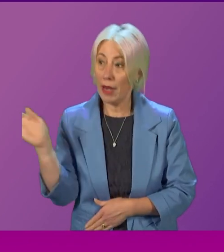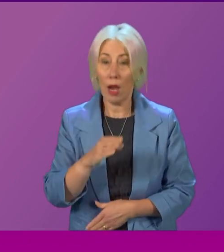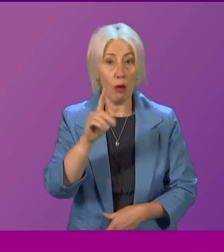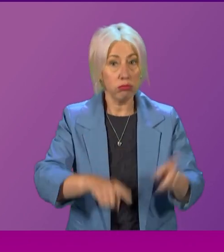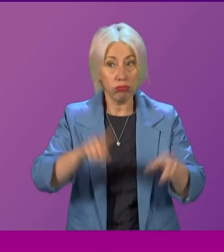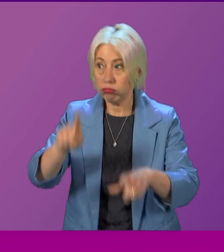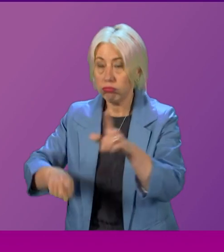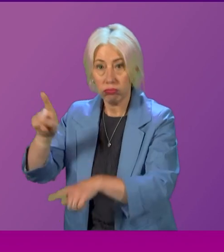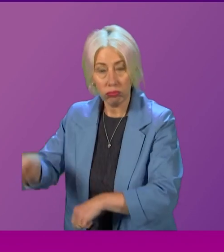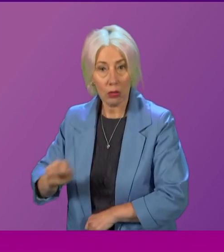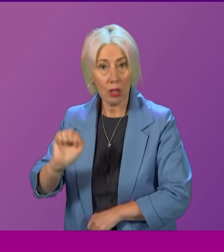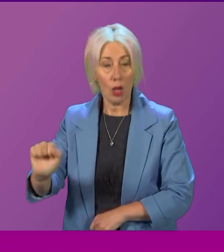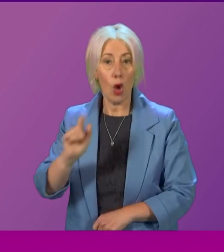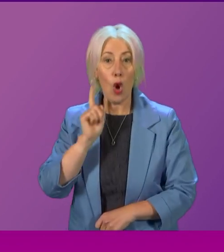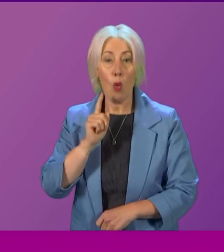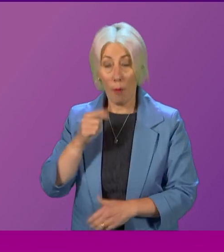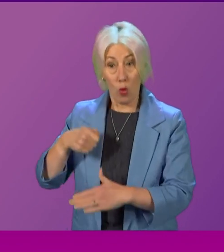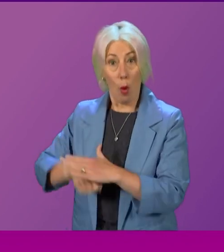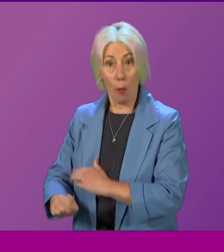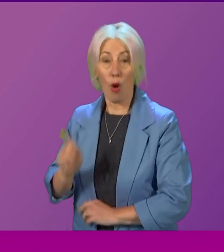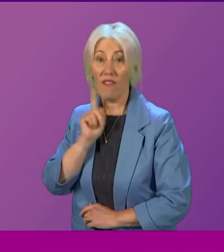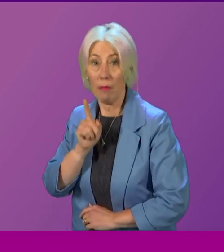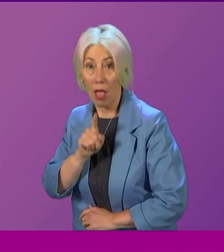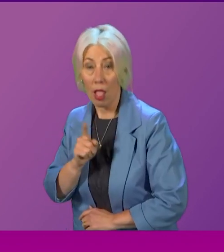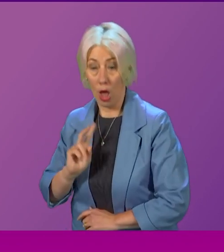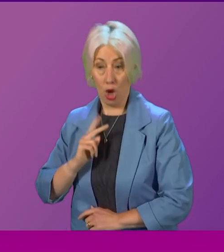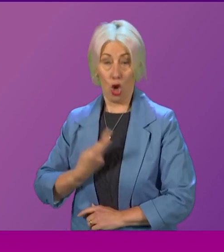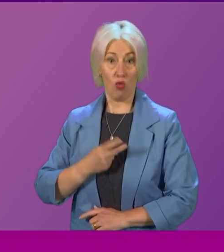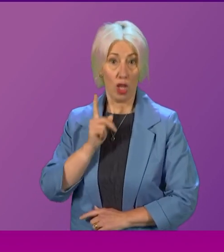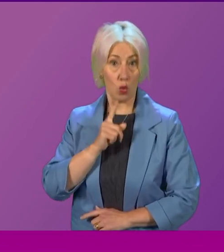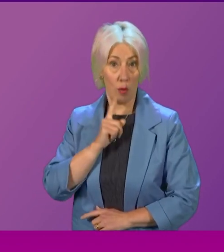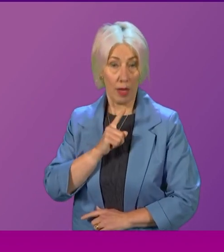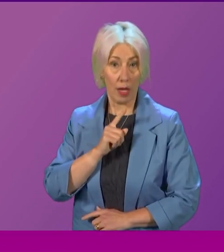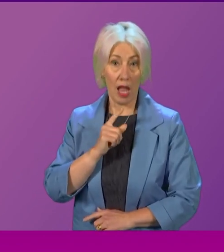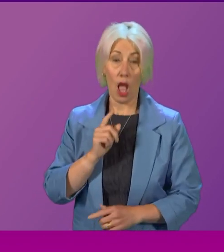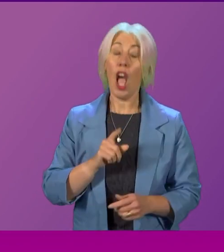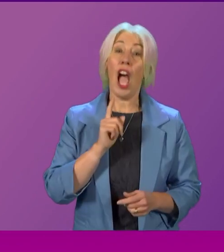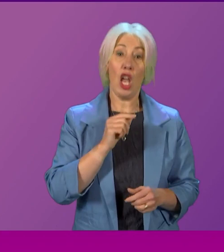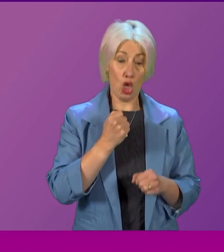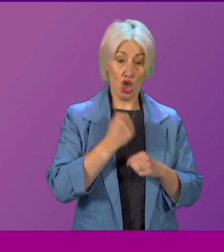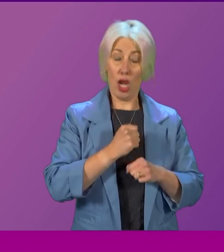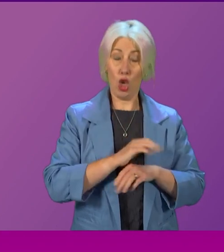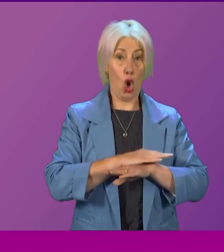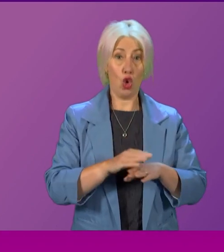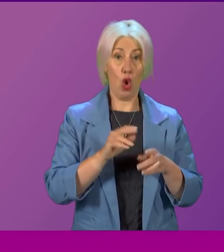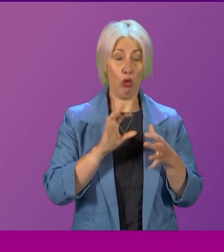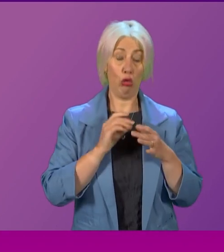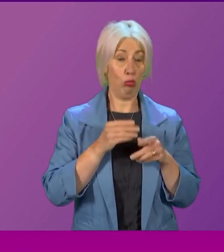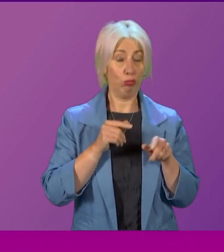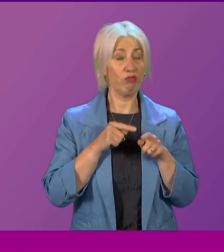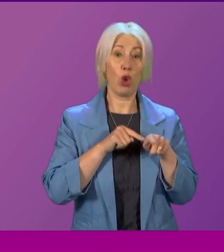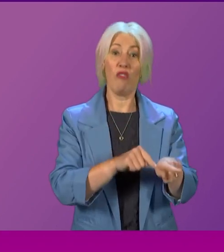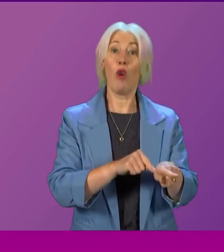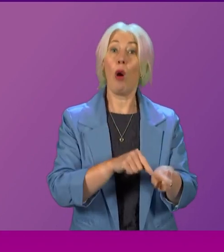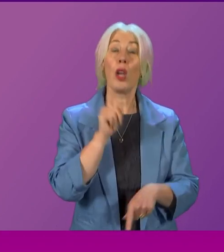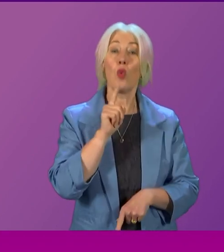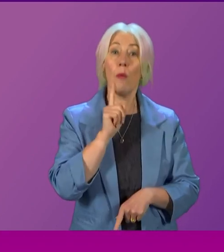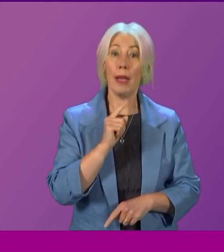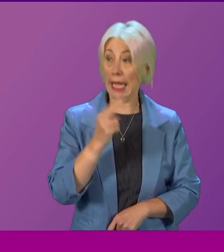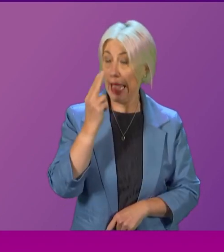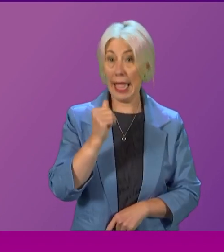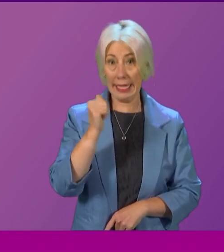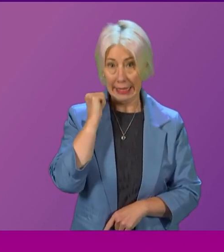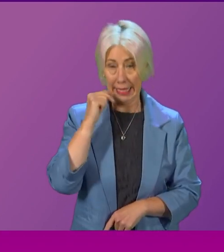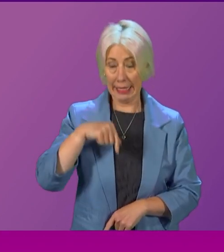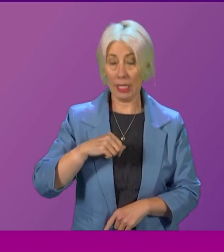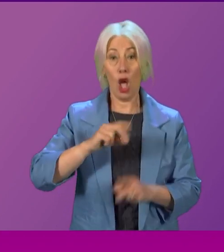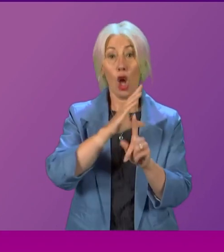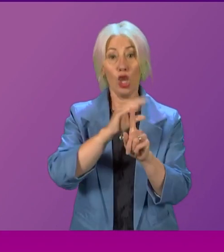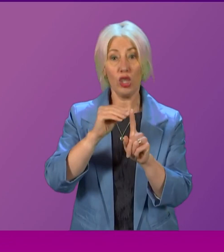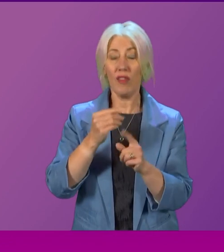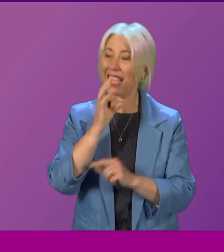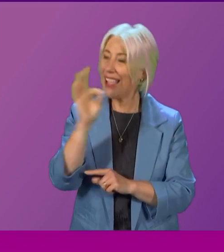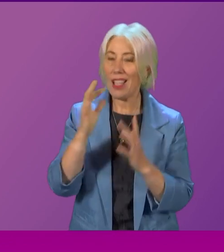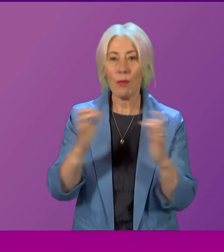Last night, the Scottish Conservatives asked the Parliament to simply acknowledge the report